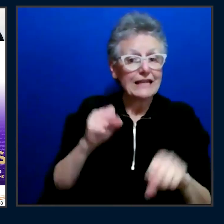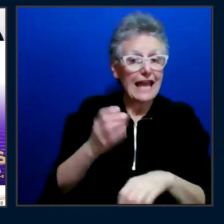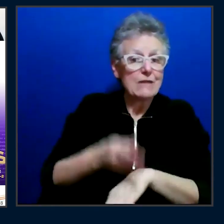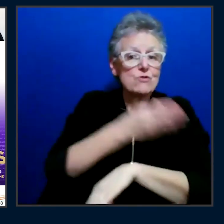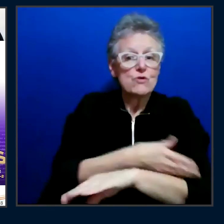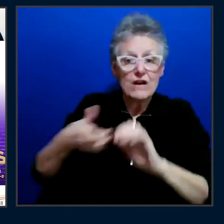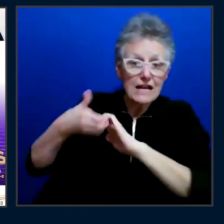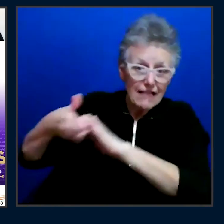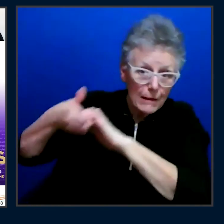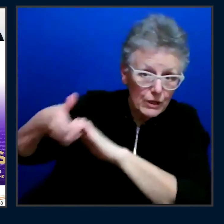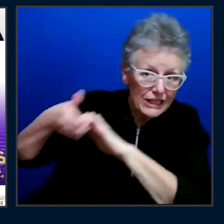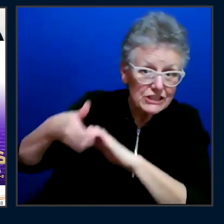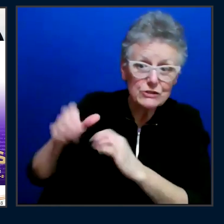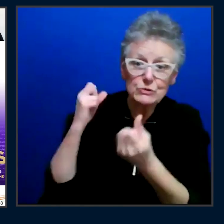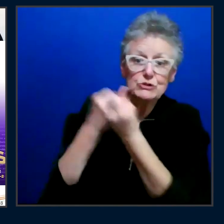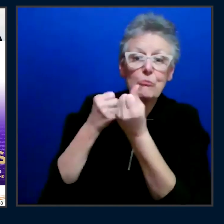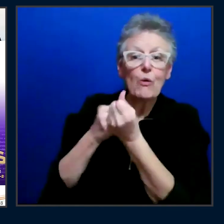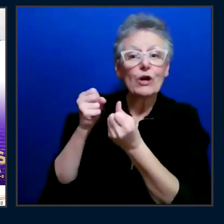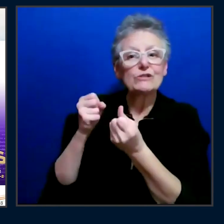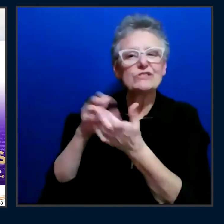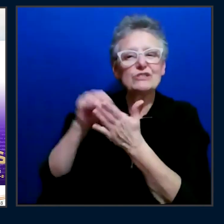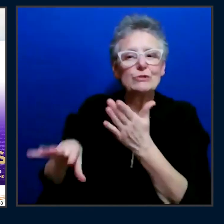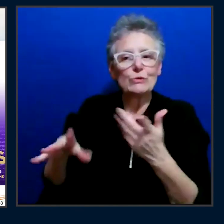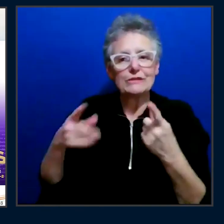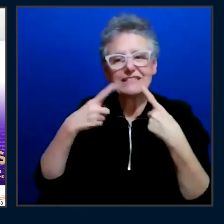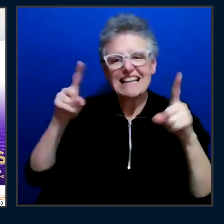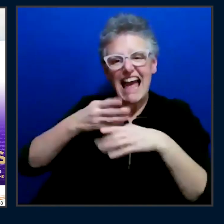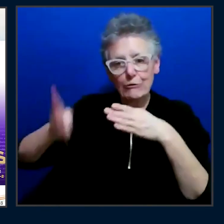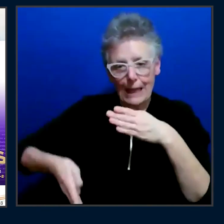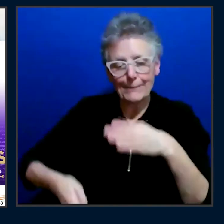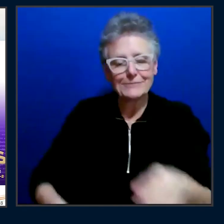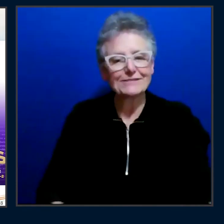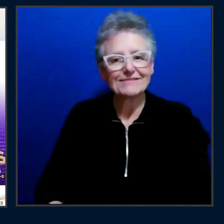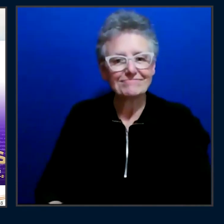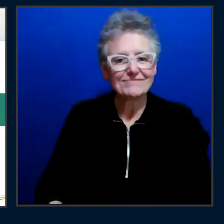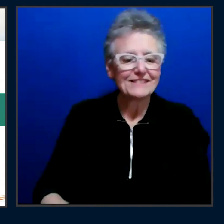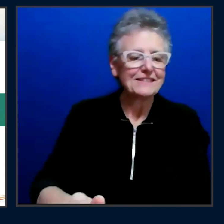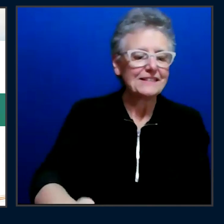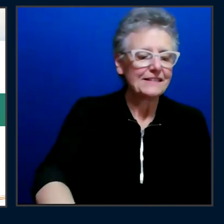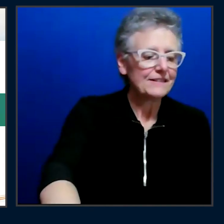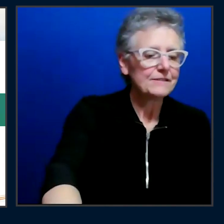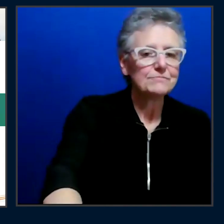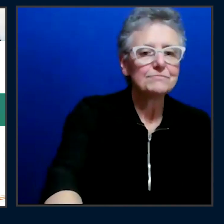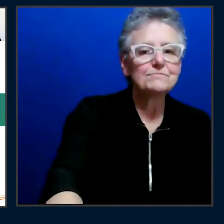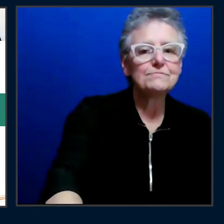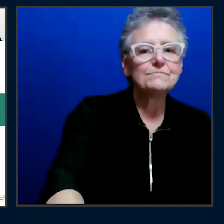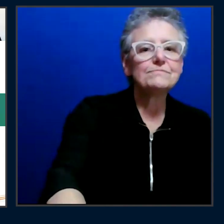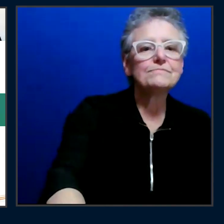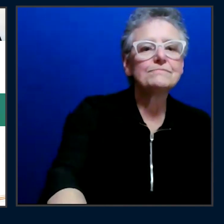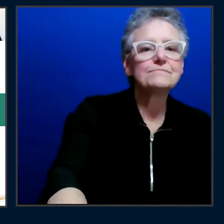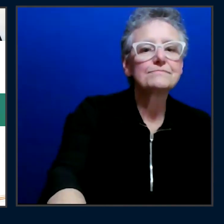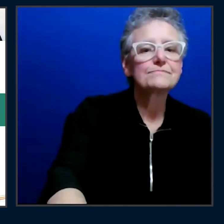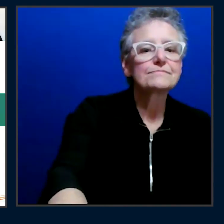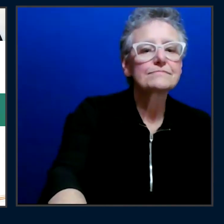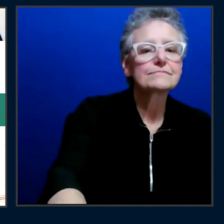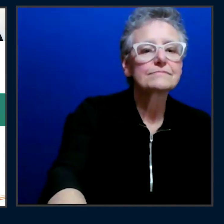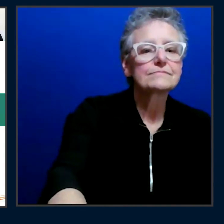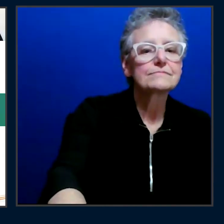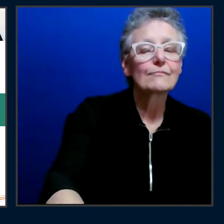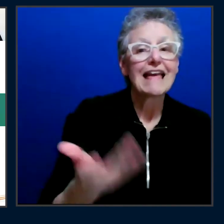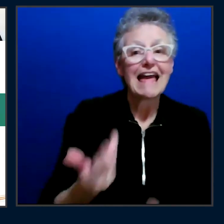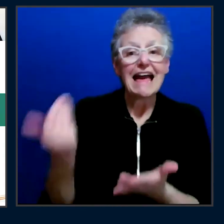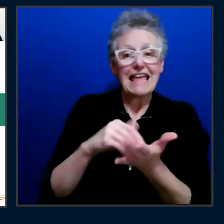we can improve collaboration to support student outcomes.